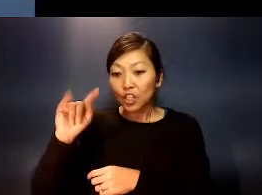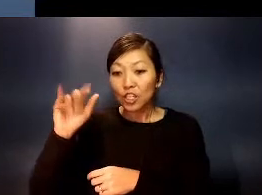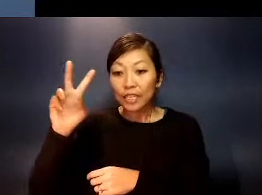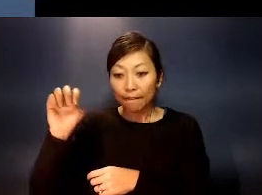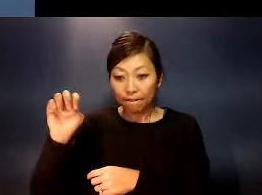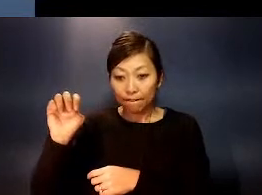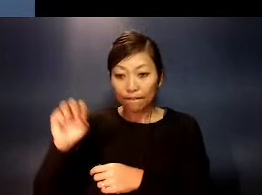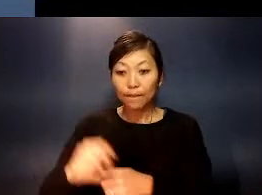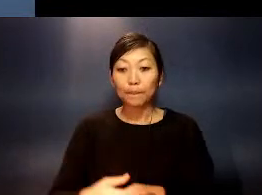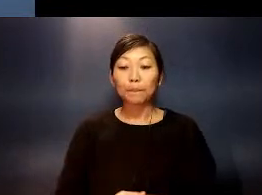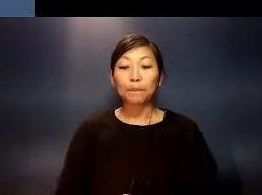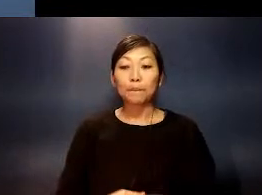DIDN'T GET A CHANCE TO SPEAK?